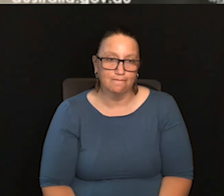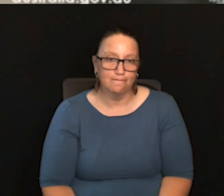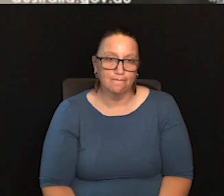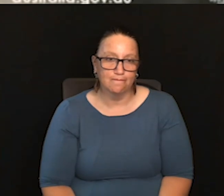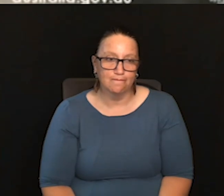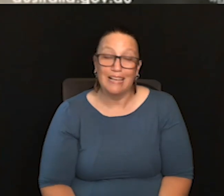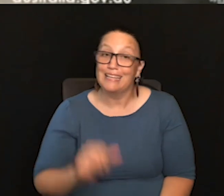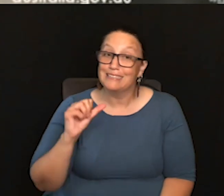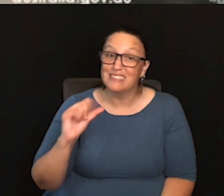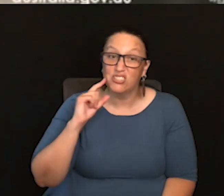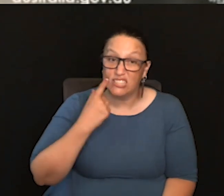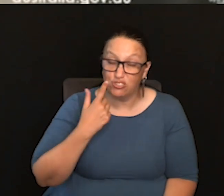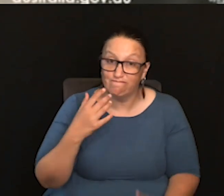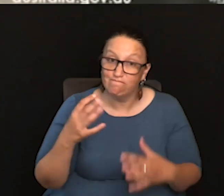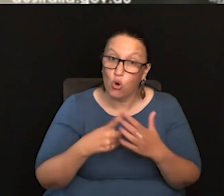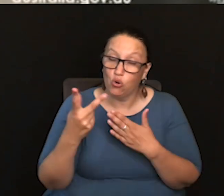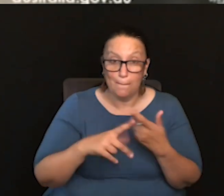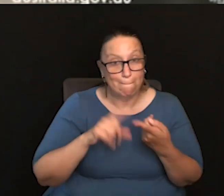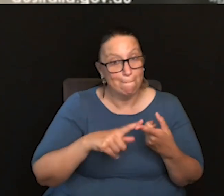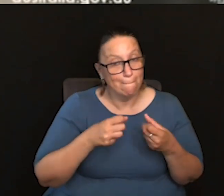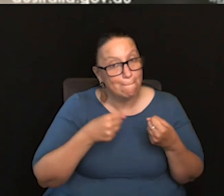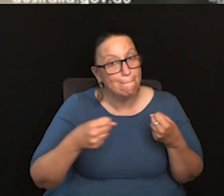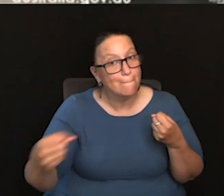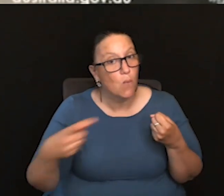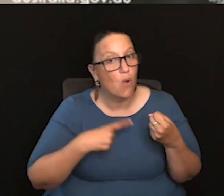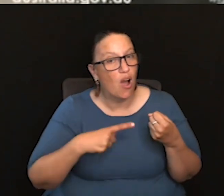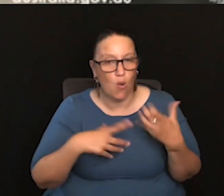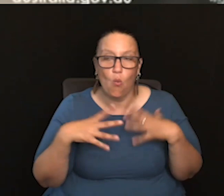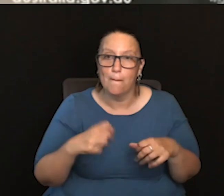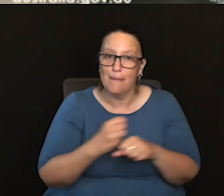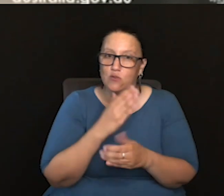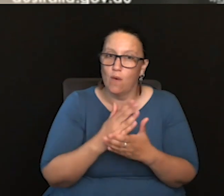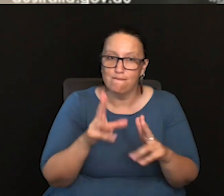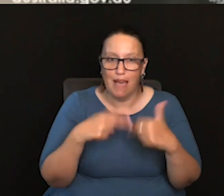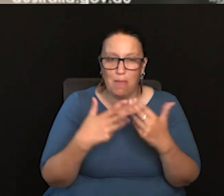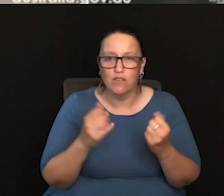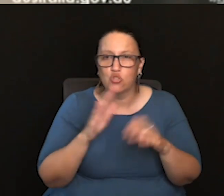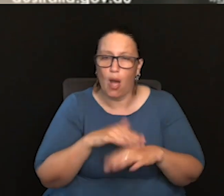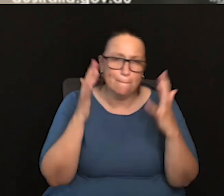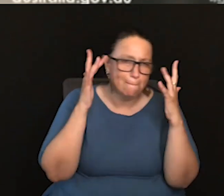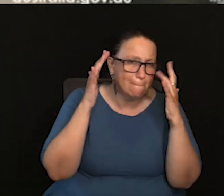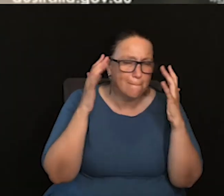The other thing is that in terms of PPE, we've provided over 30 million units of PPE this year